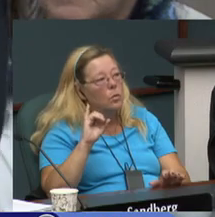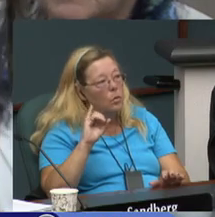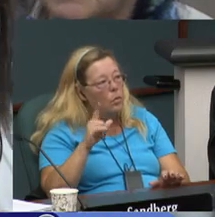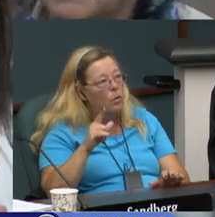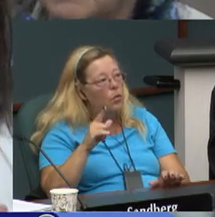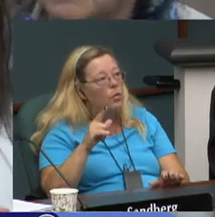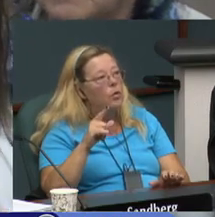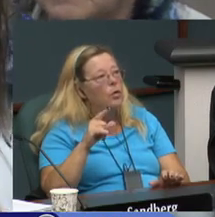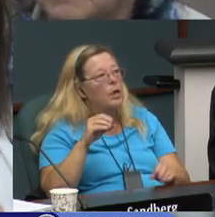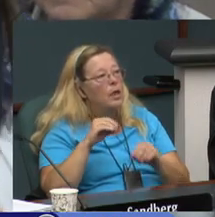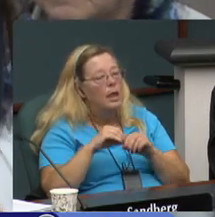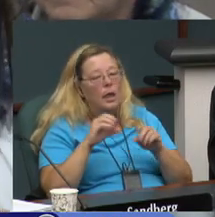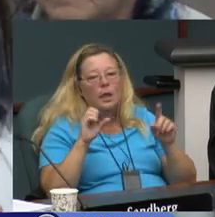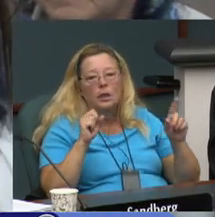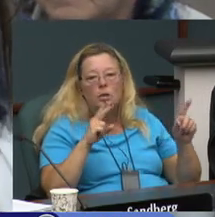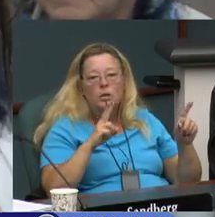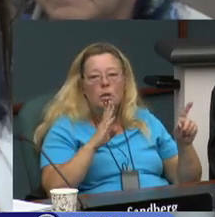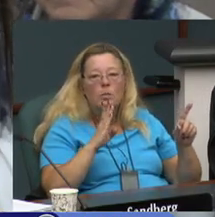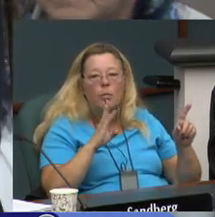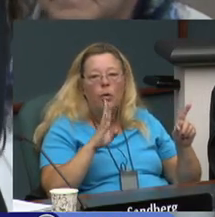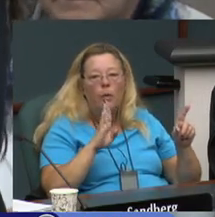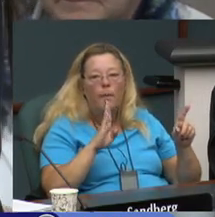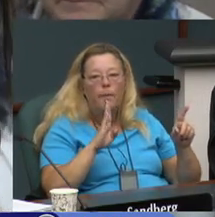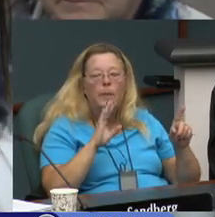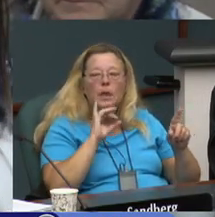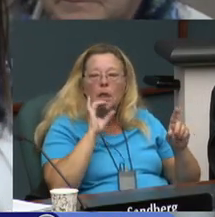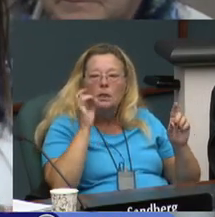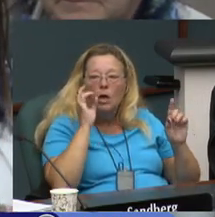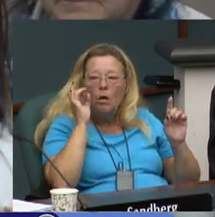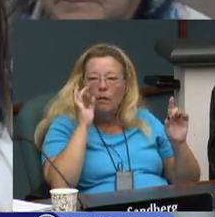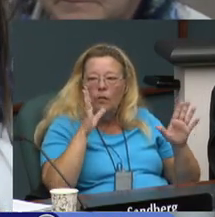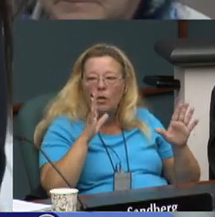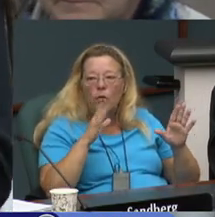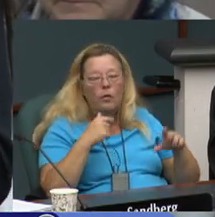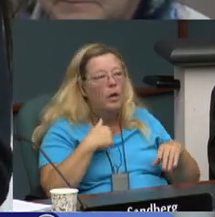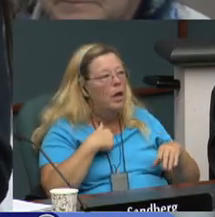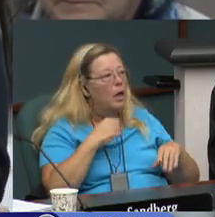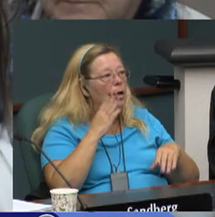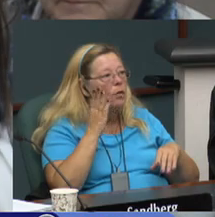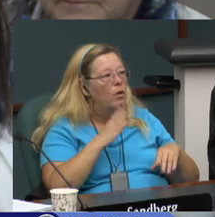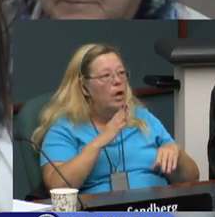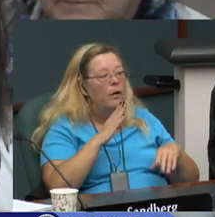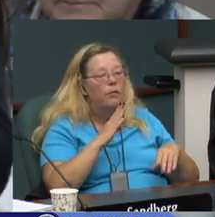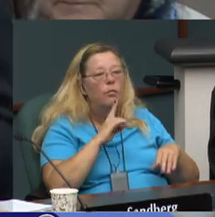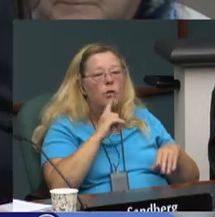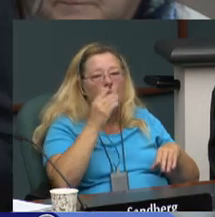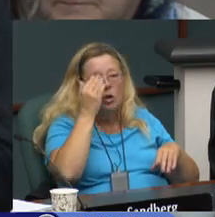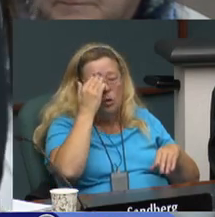the suburbs was terrible I never really knew good soil till I moved into our